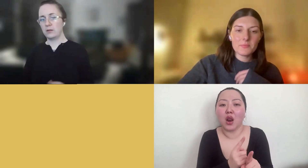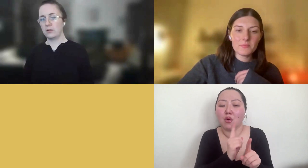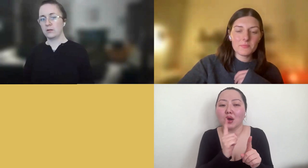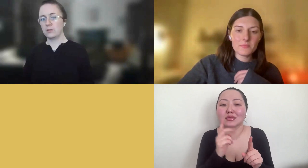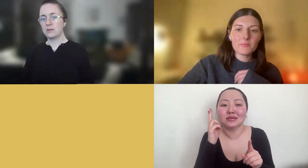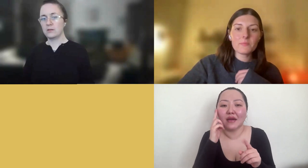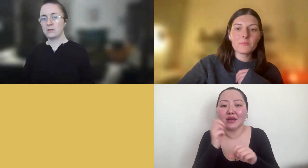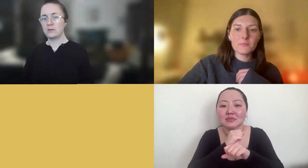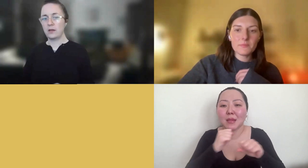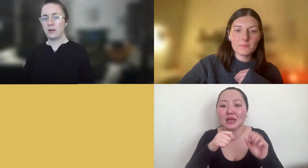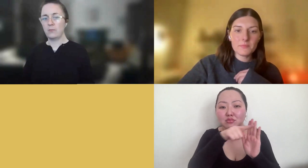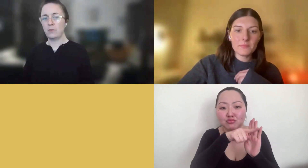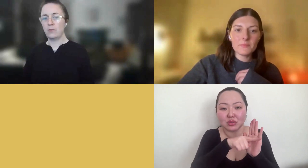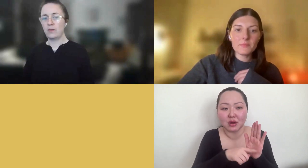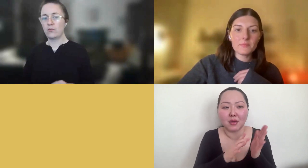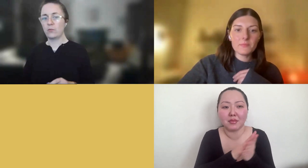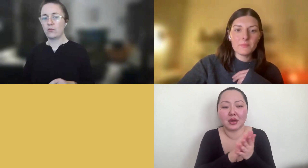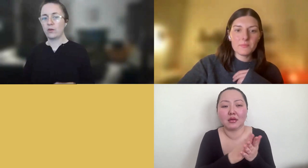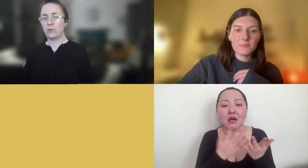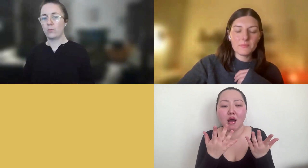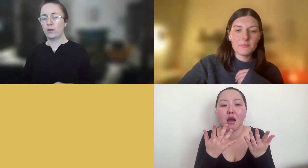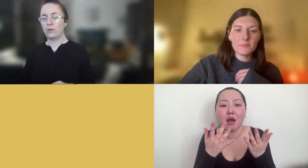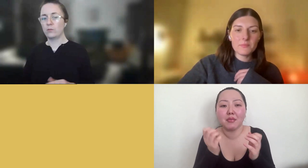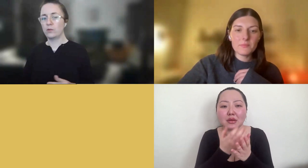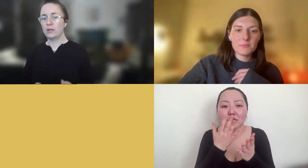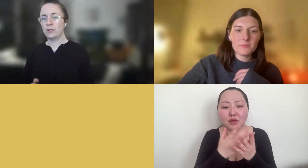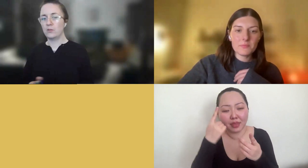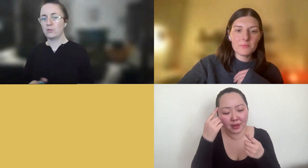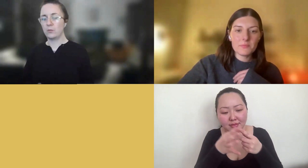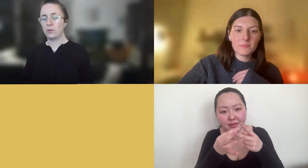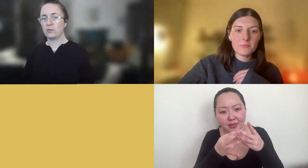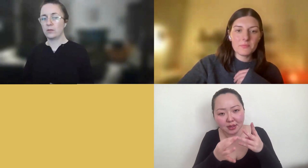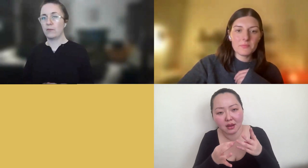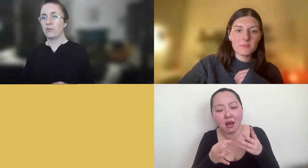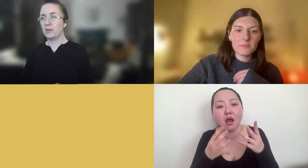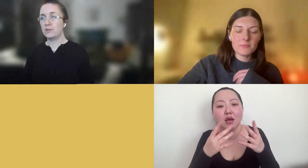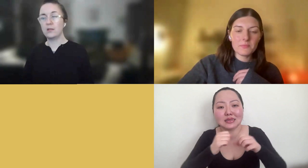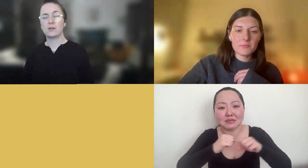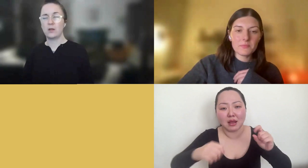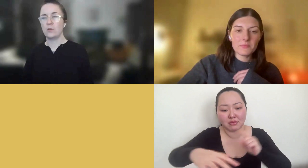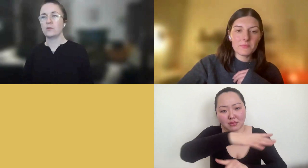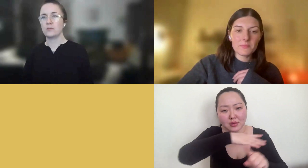been considered. And there is also some really interesting ways to think about seating. Loads